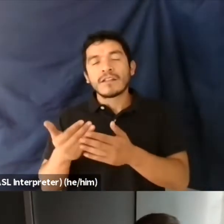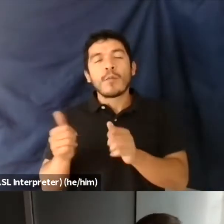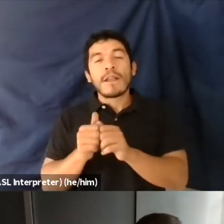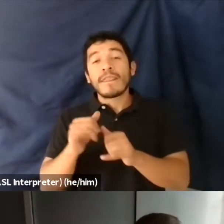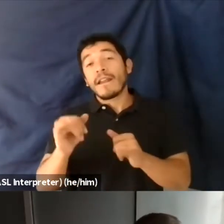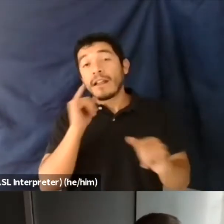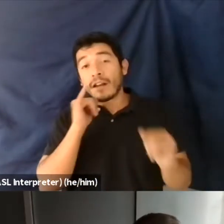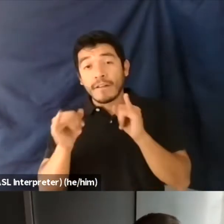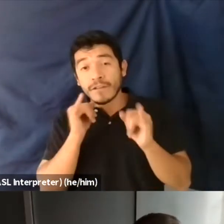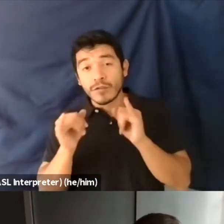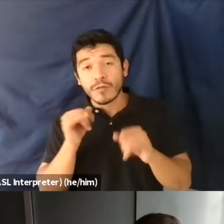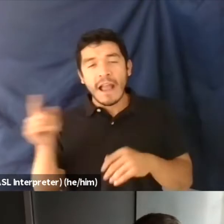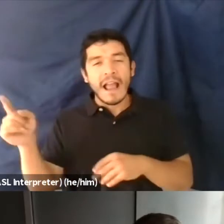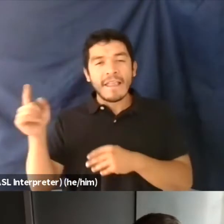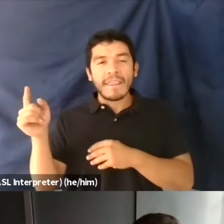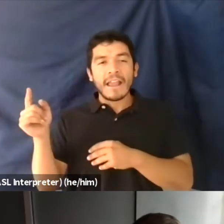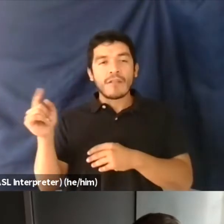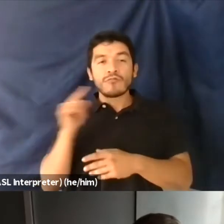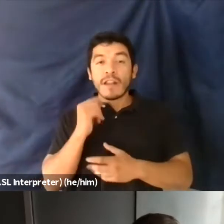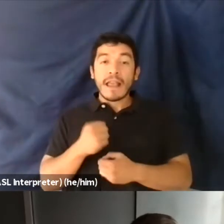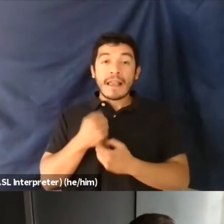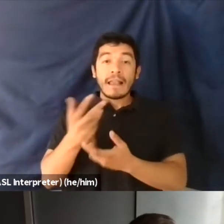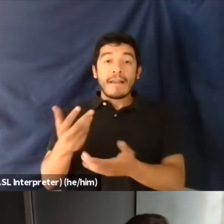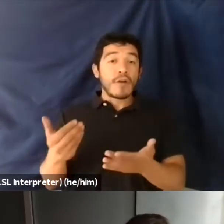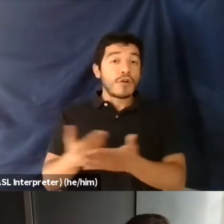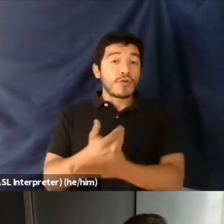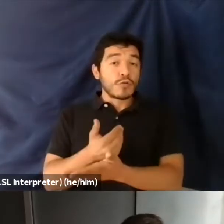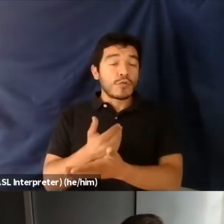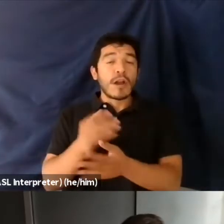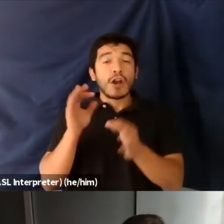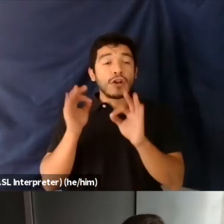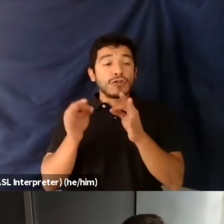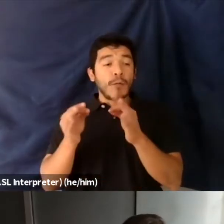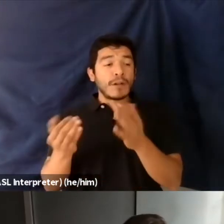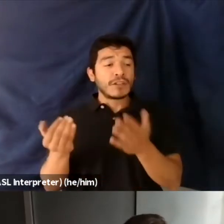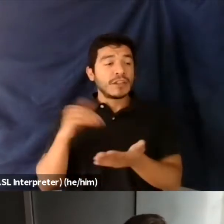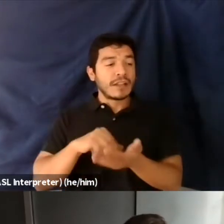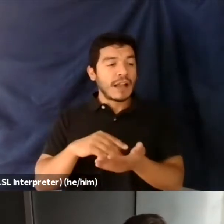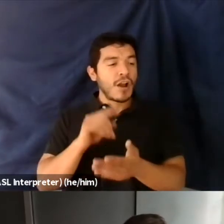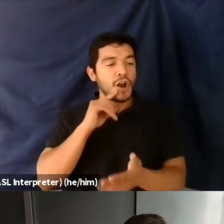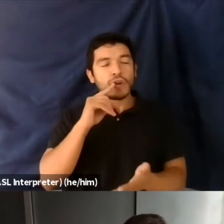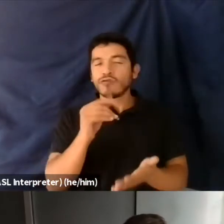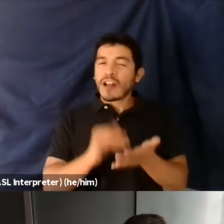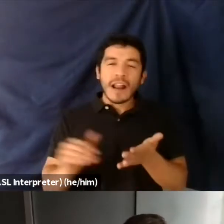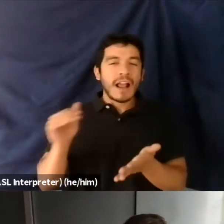generated new reinterpretations, you know, it was kind of a constant callback process